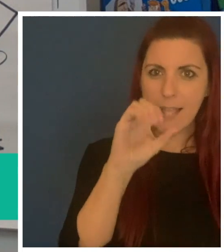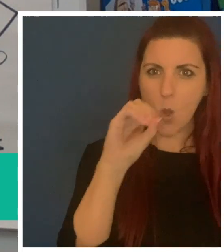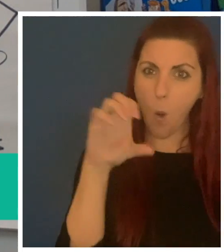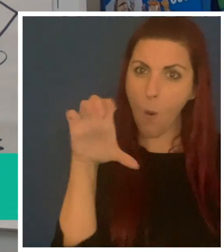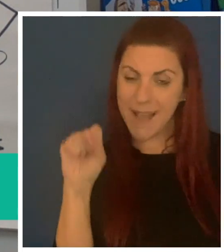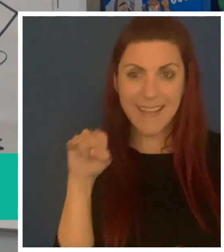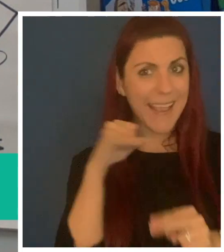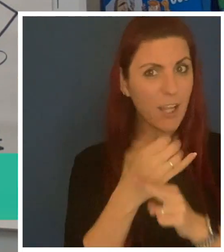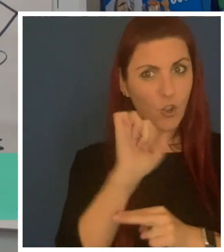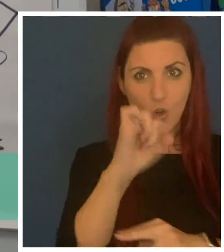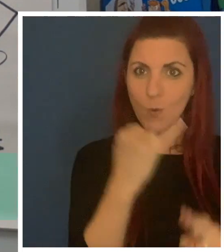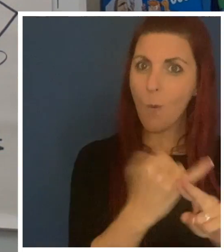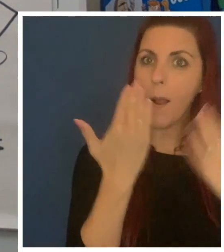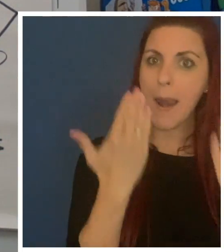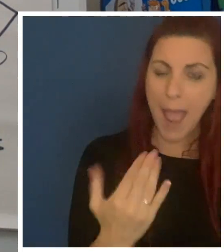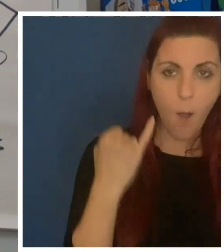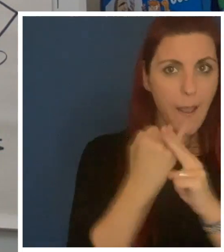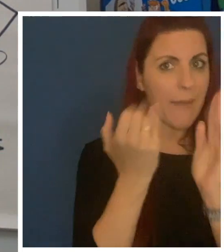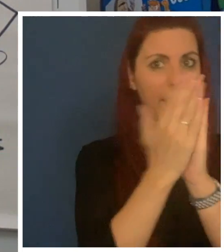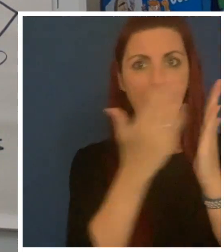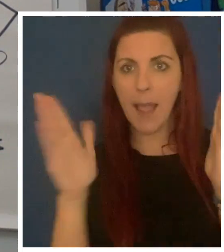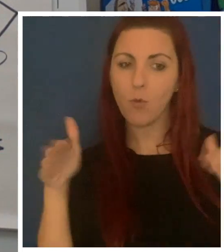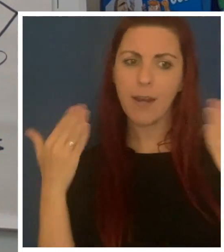schools, it's in libraries, it's a great read.